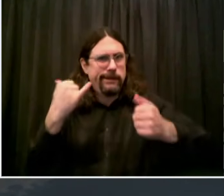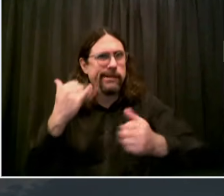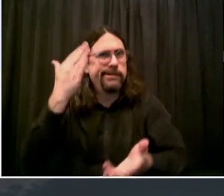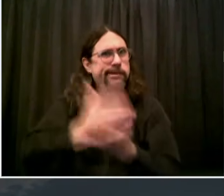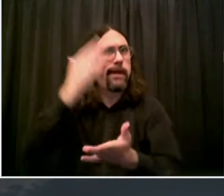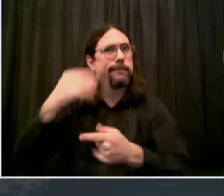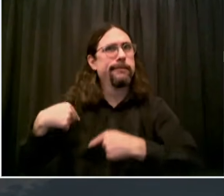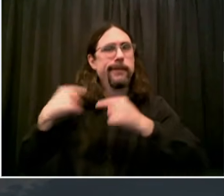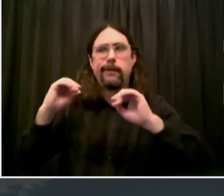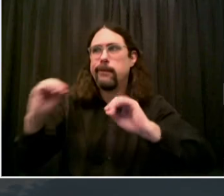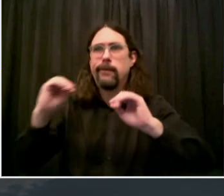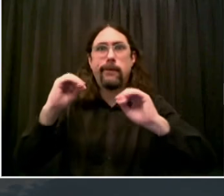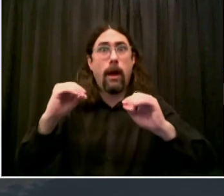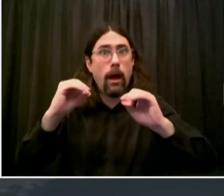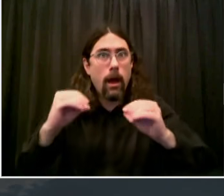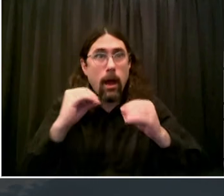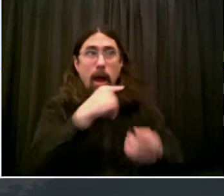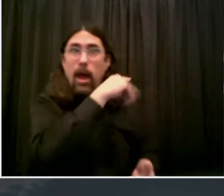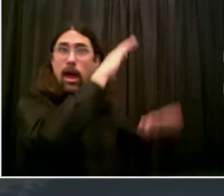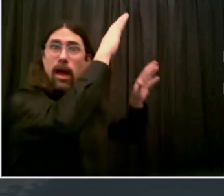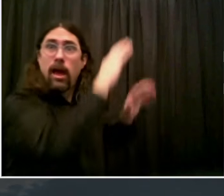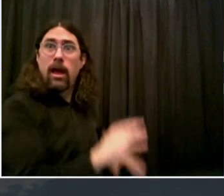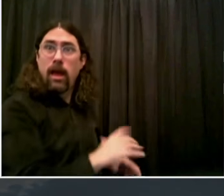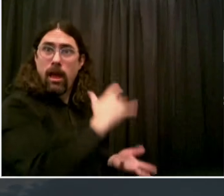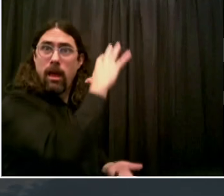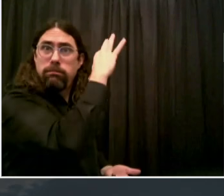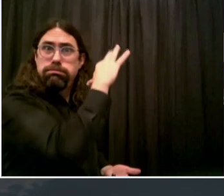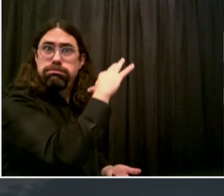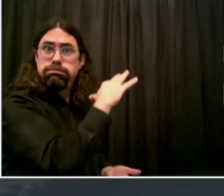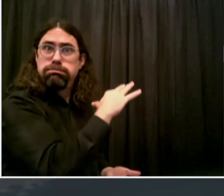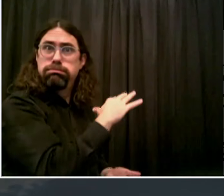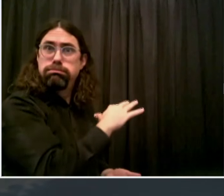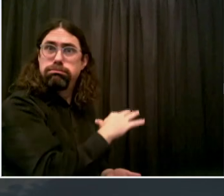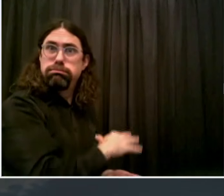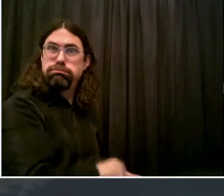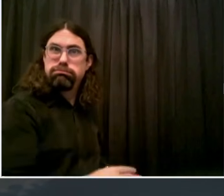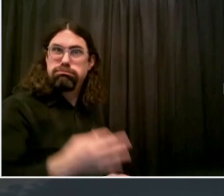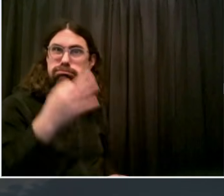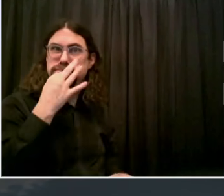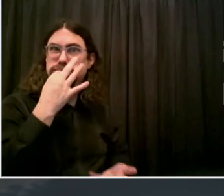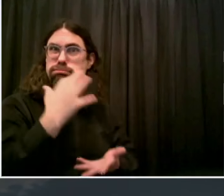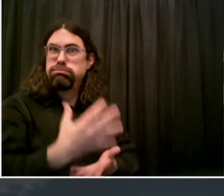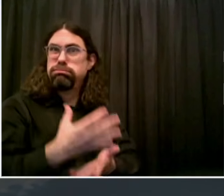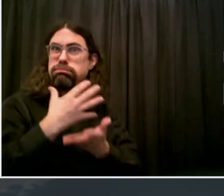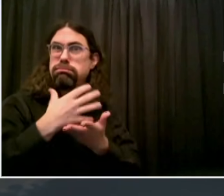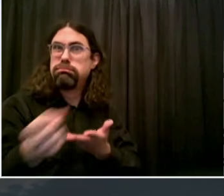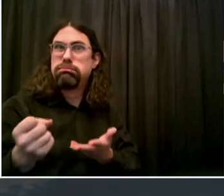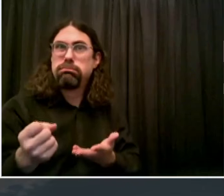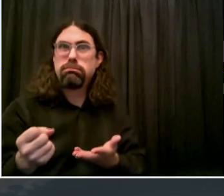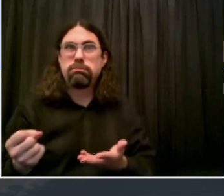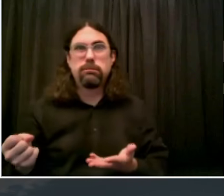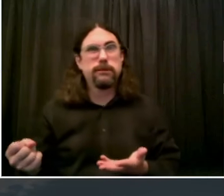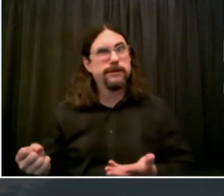WE NEED TO MAKE A COMEBACK QUICKLY. THE NEW YORK CITY BLOOD CENTER NOW HAS ONLY A FEW